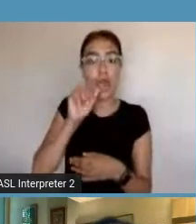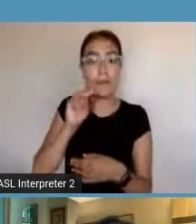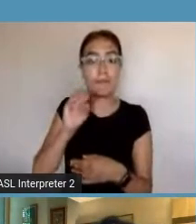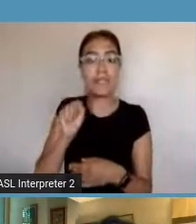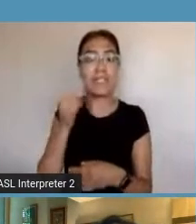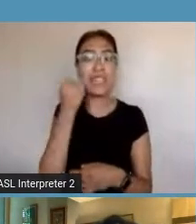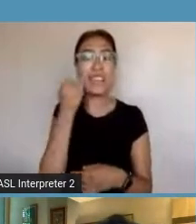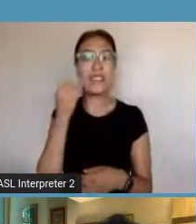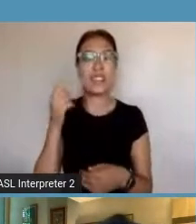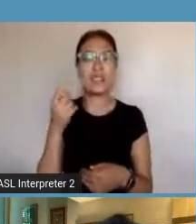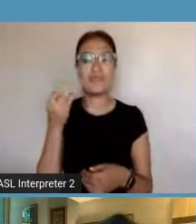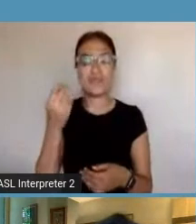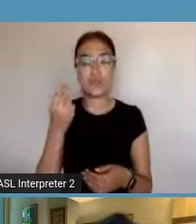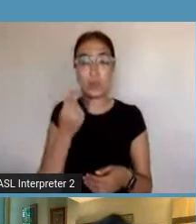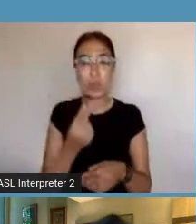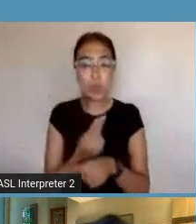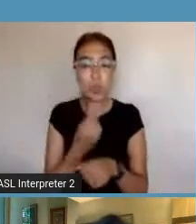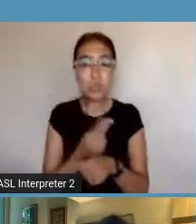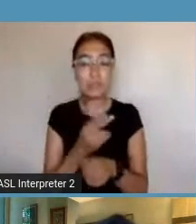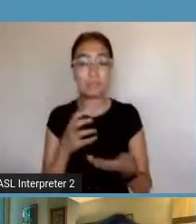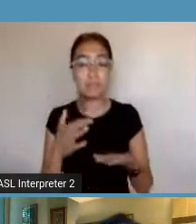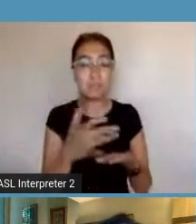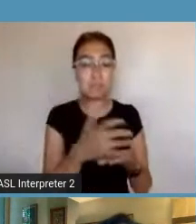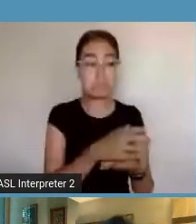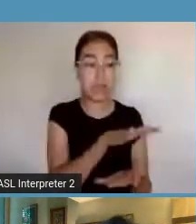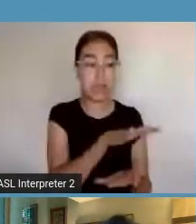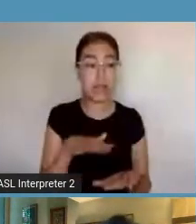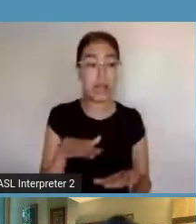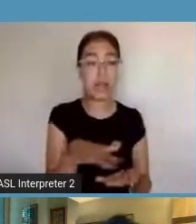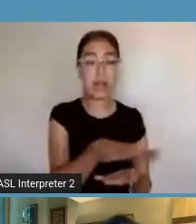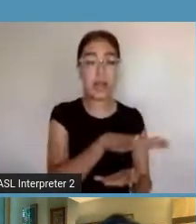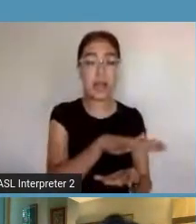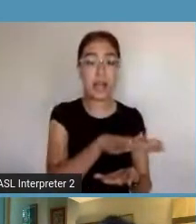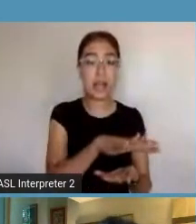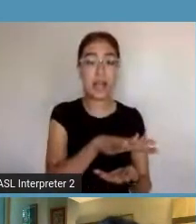they are trying to get it so that collection space and archive space will communicate